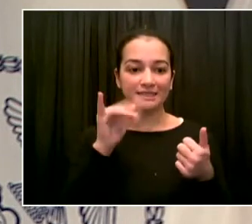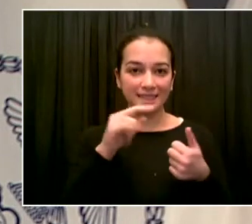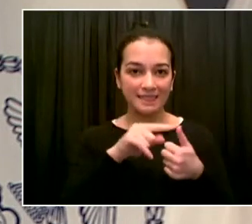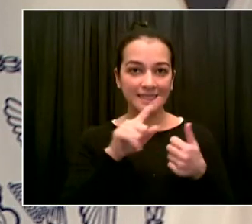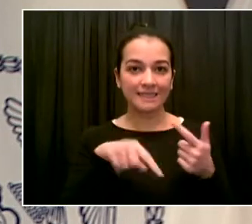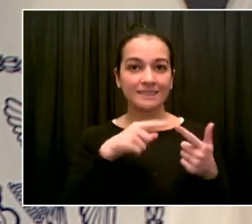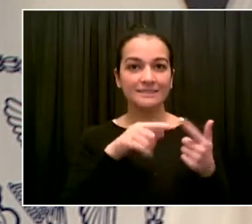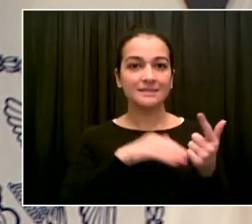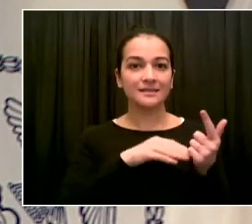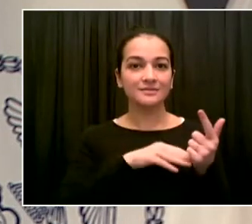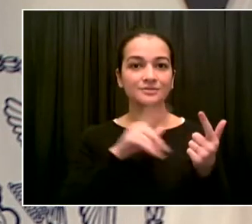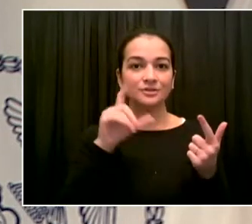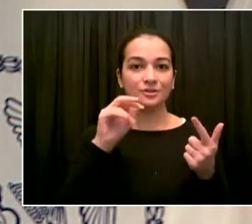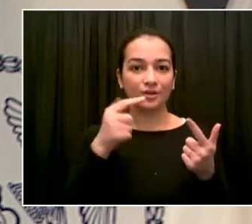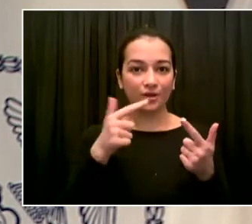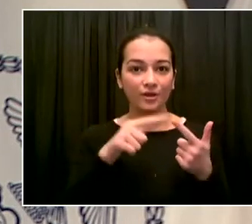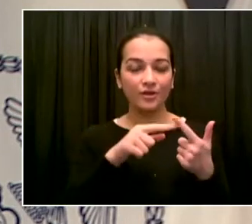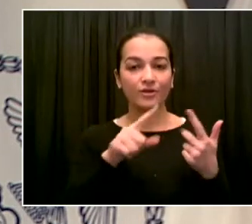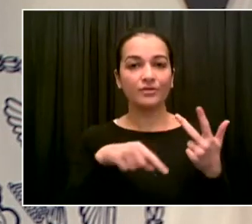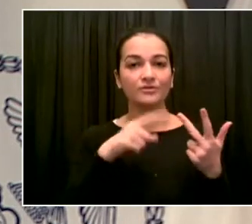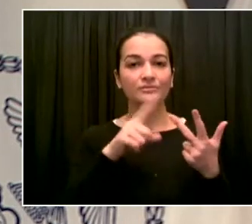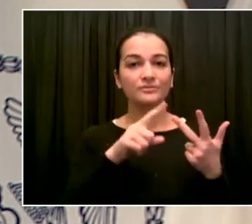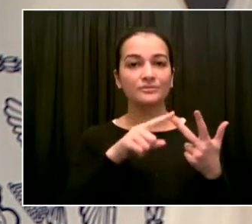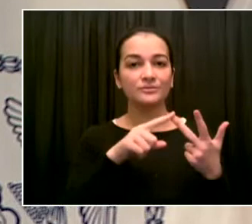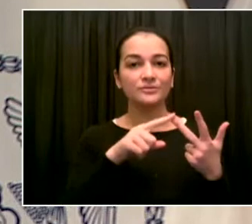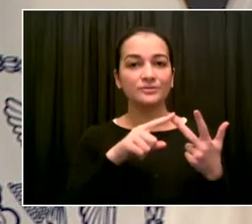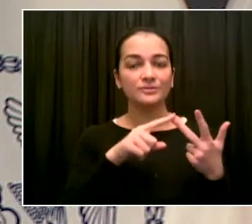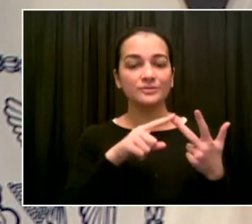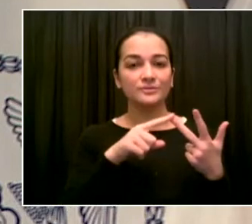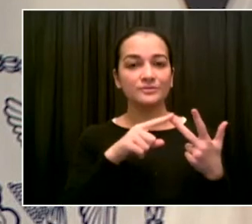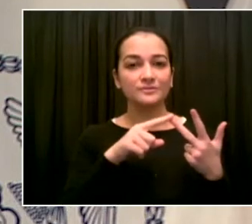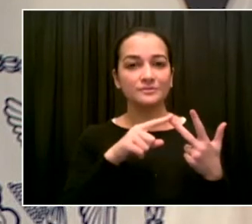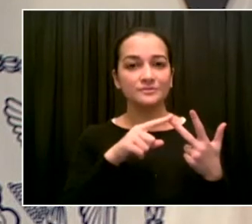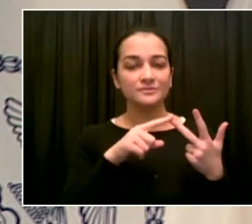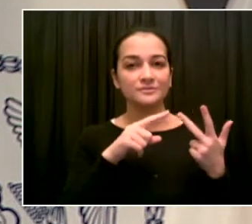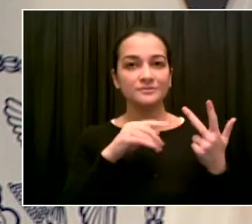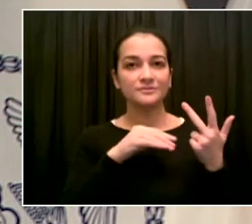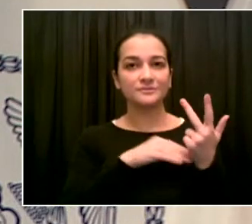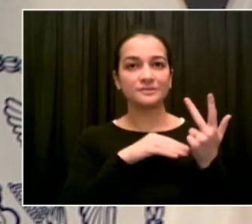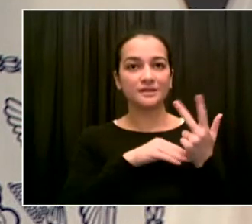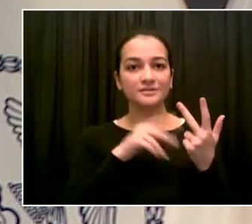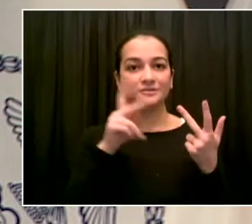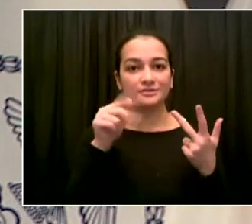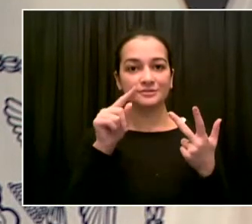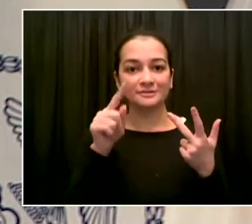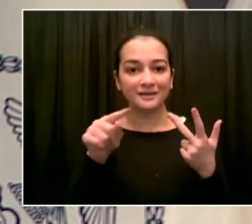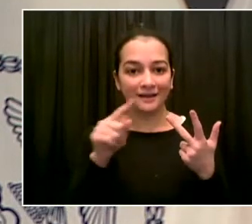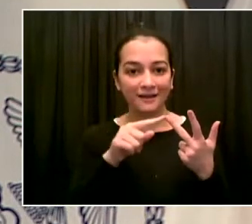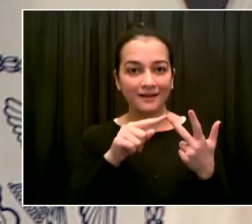AS A REMINDER, WE ARE JOINED BY THE HEALTH COMMISSIONER,